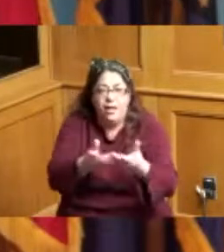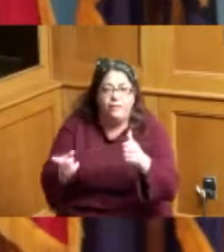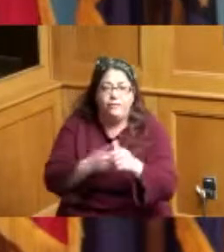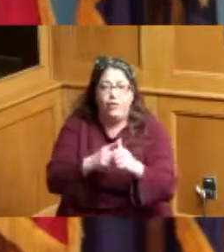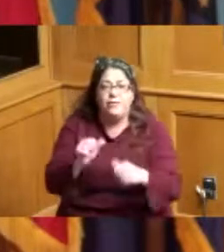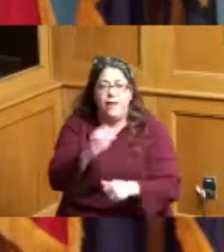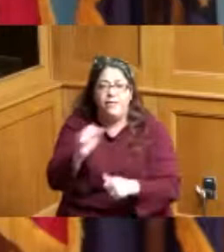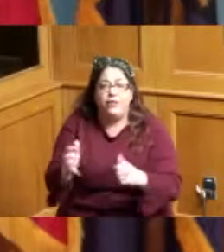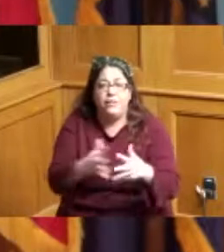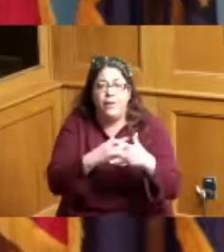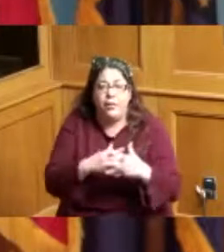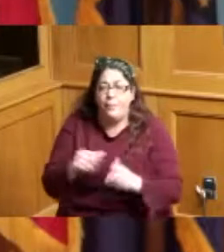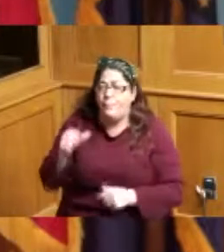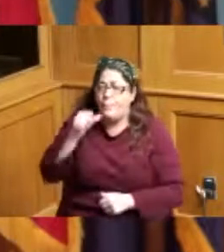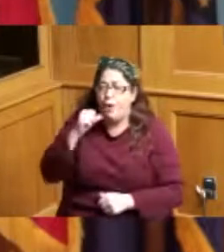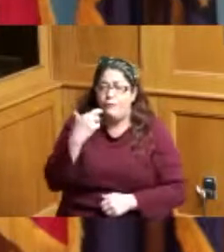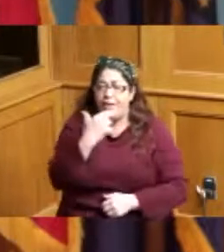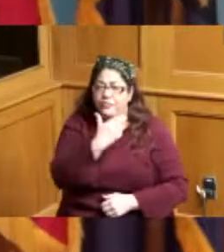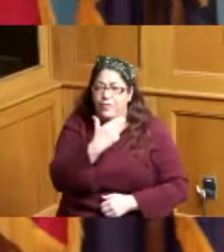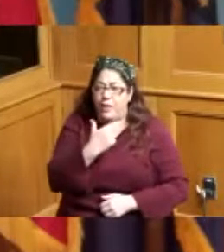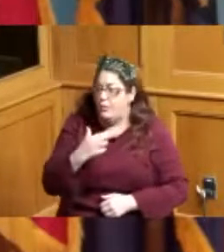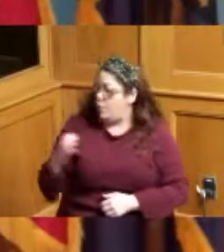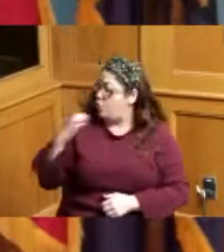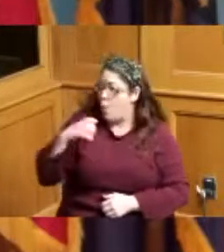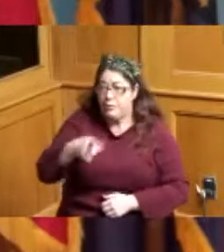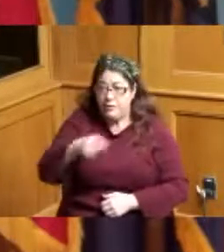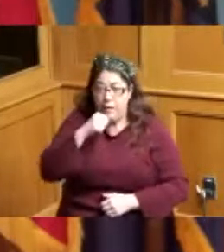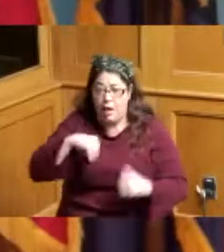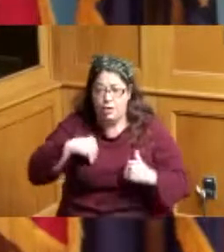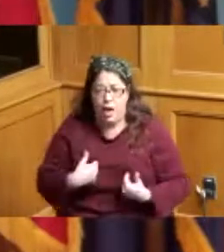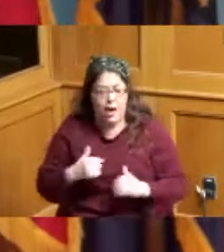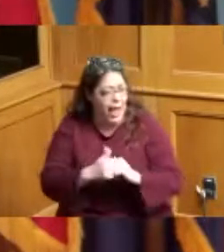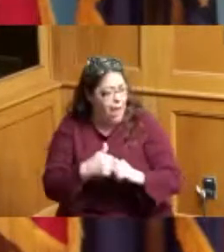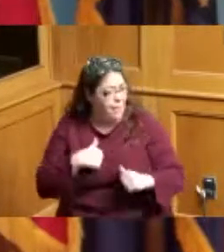I'm like man Coach Taylor not tired how in the world I'm tired I didn't play no game